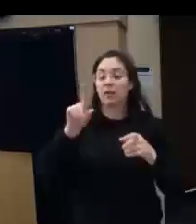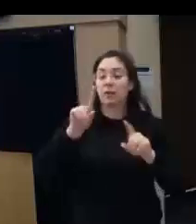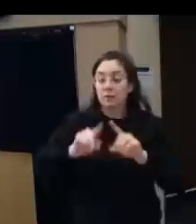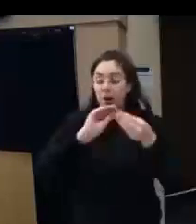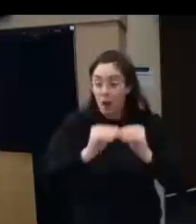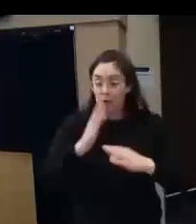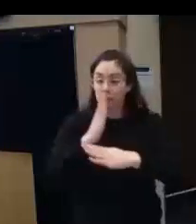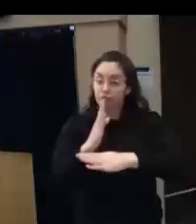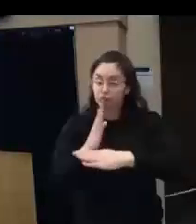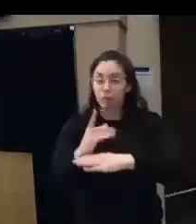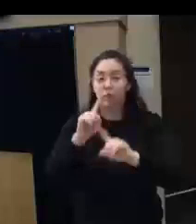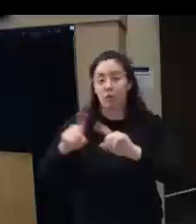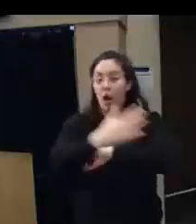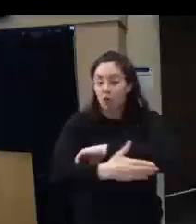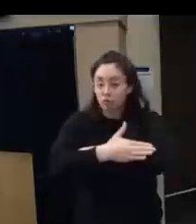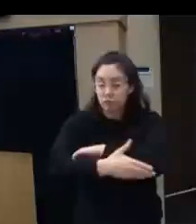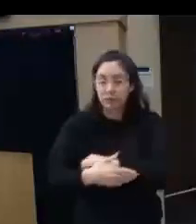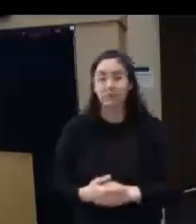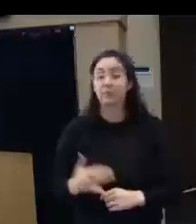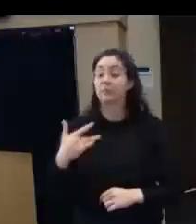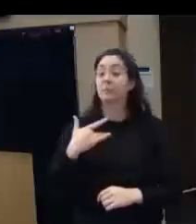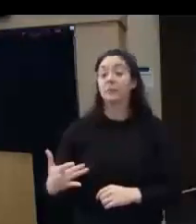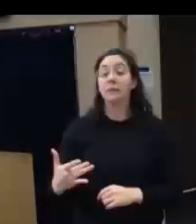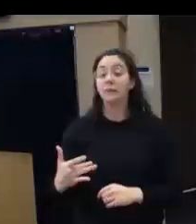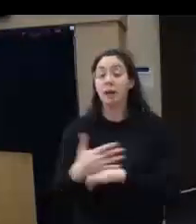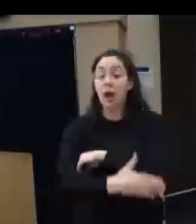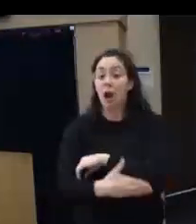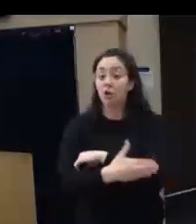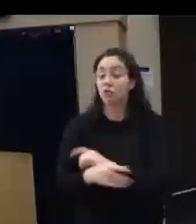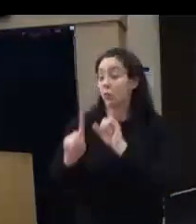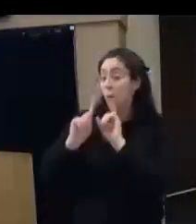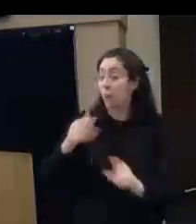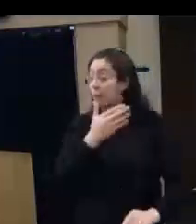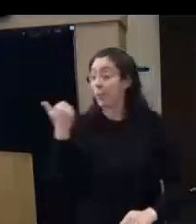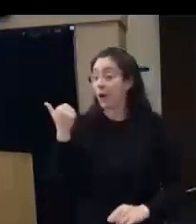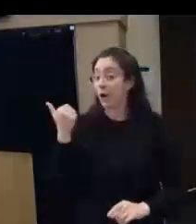so uh patients who tended to or countries with patients reporting better outcomes probably not